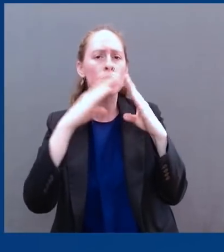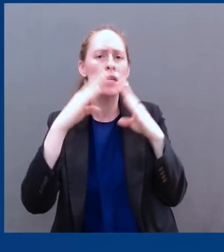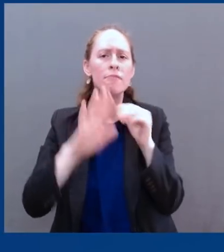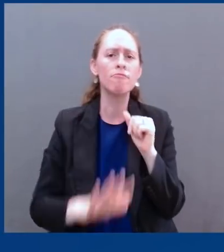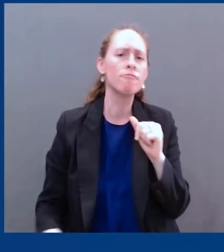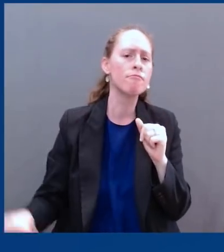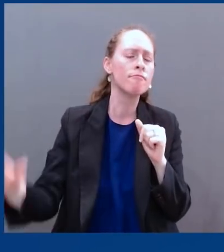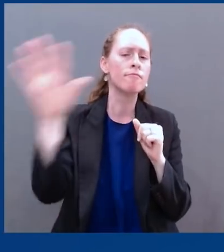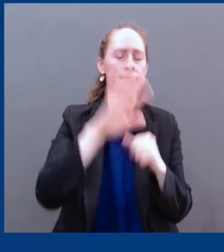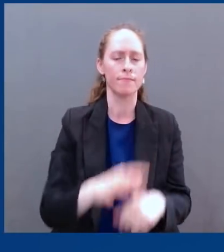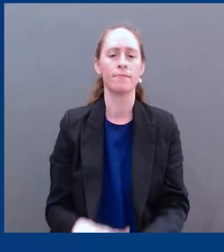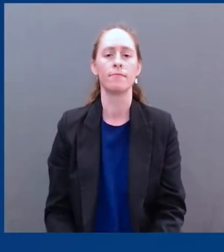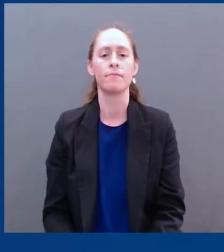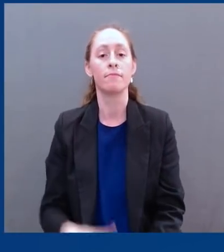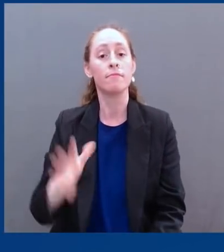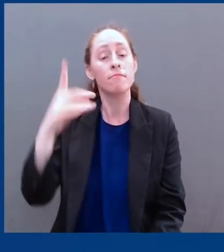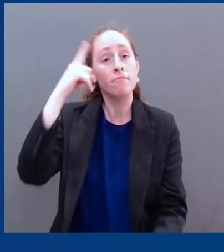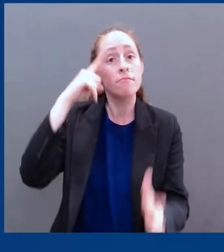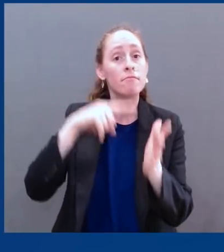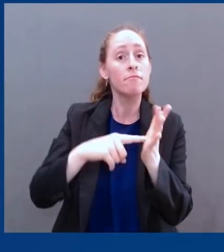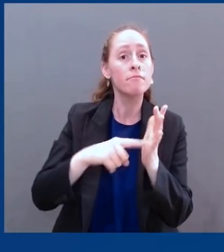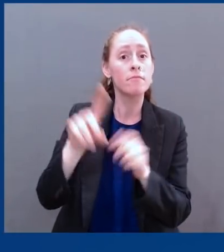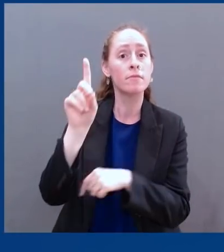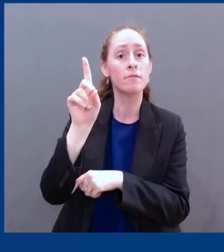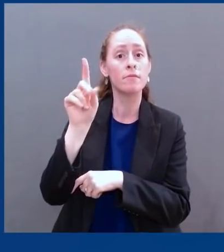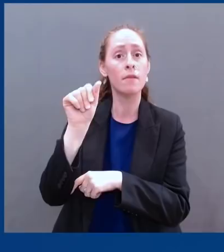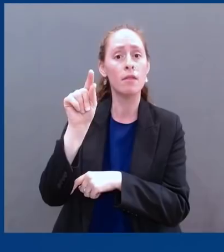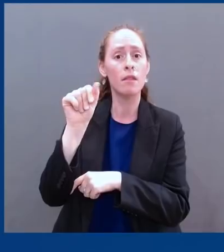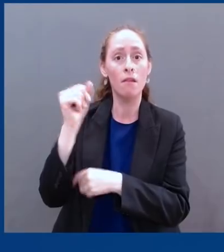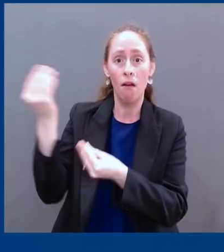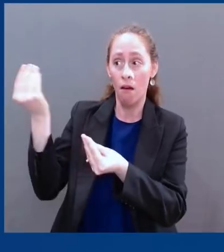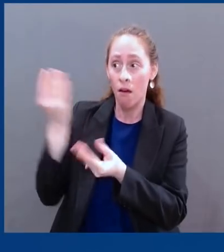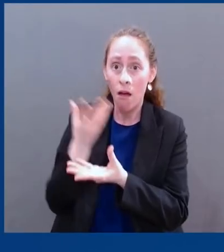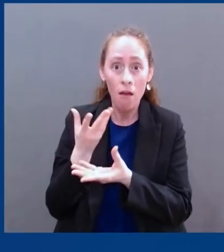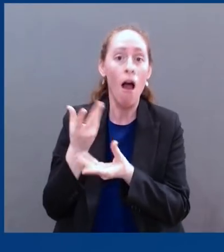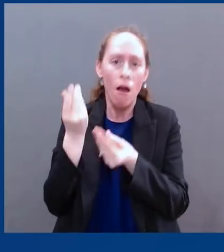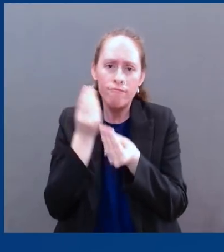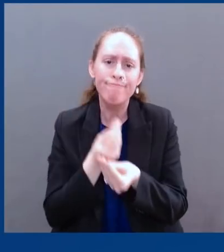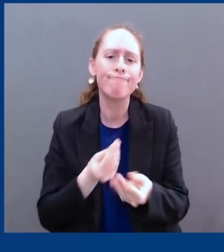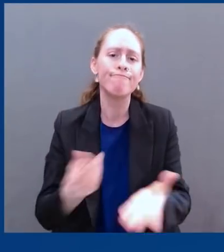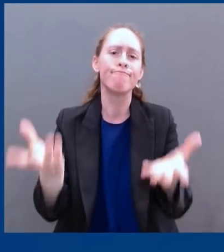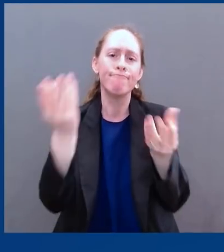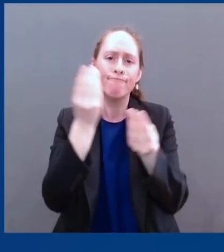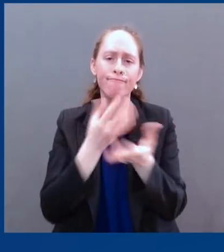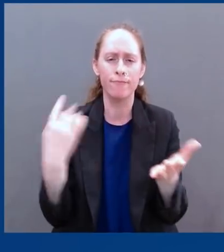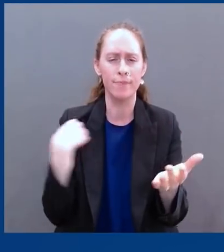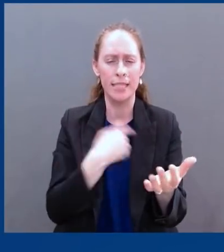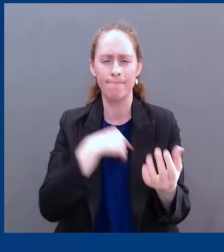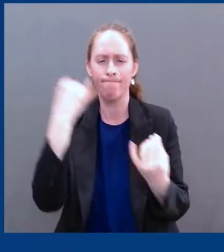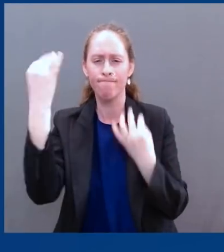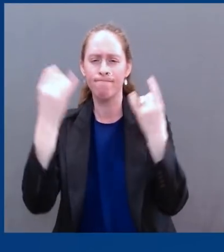that we use to inform our public health decisions. If cases do go up, we have the framework to implement